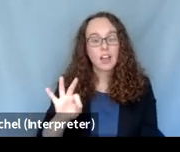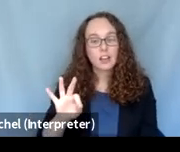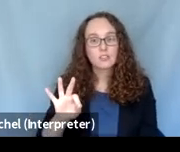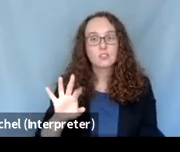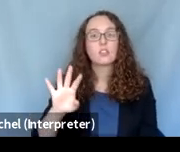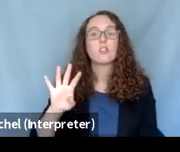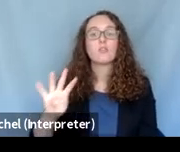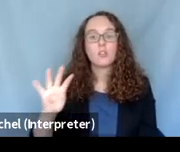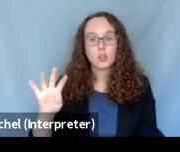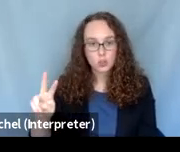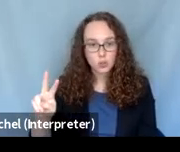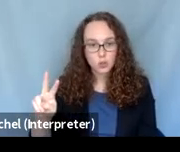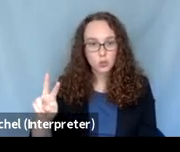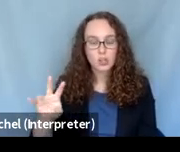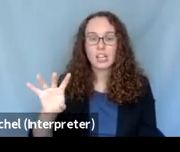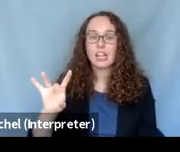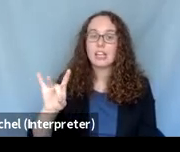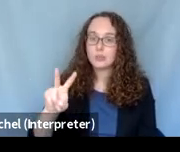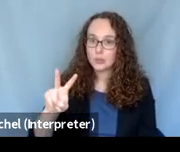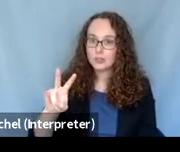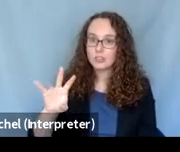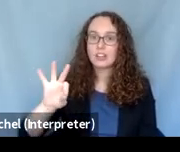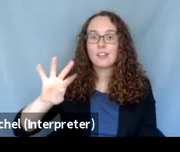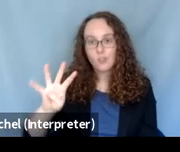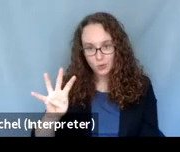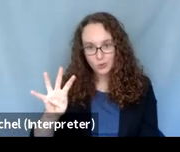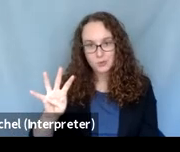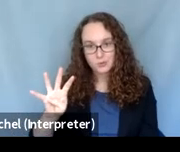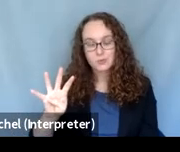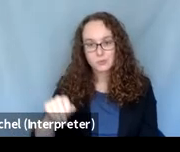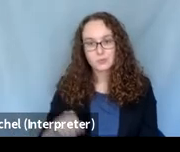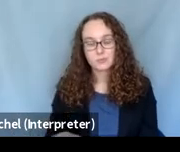559-442-8294 Above all, we want to welcome you